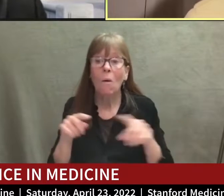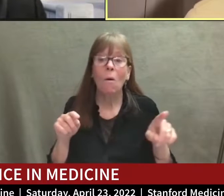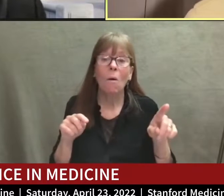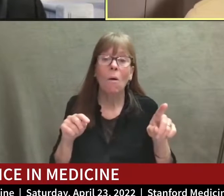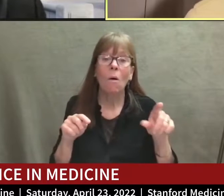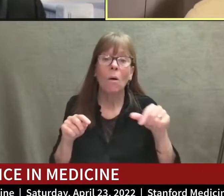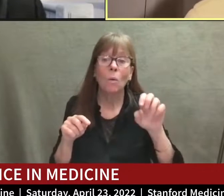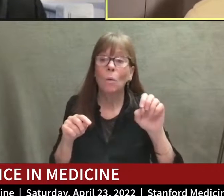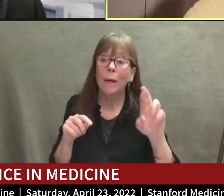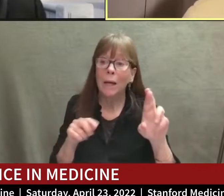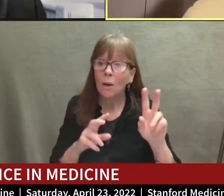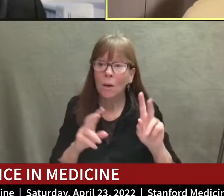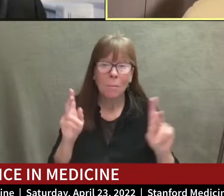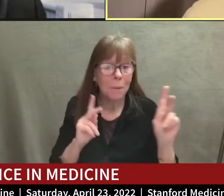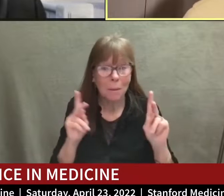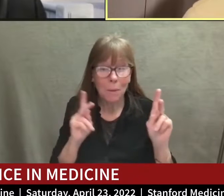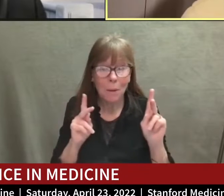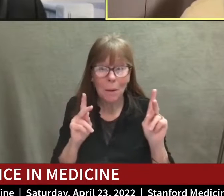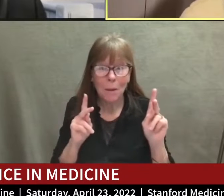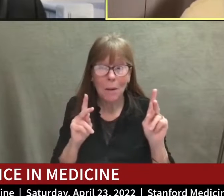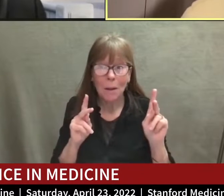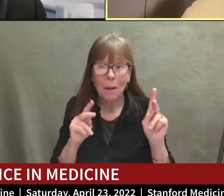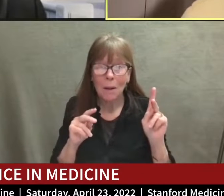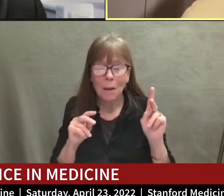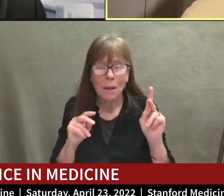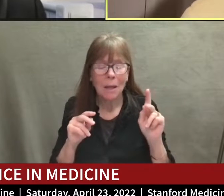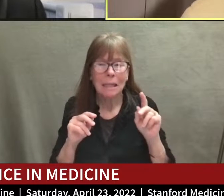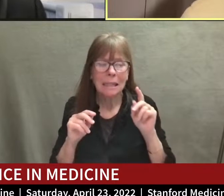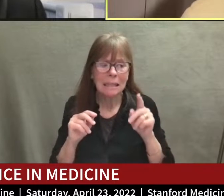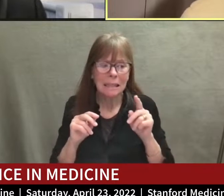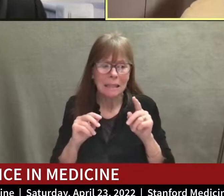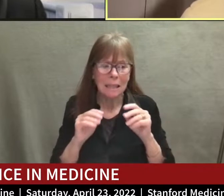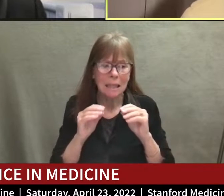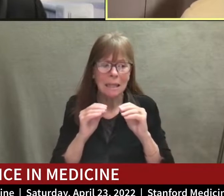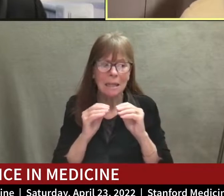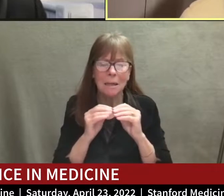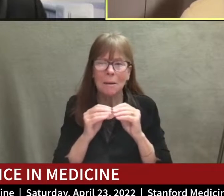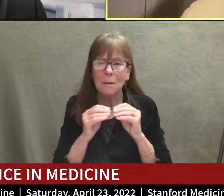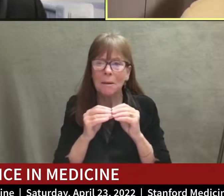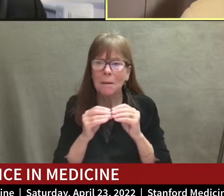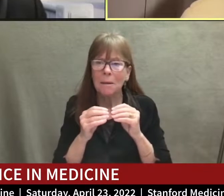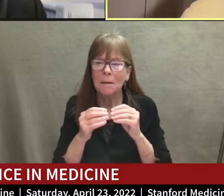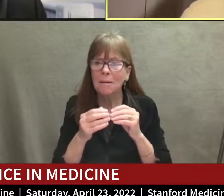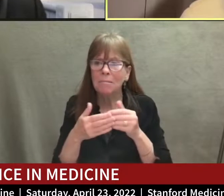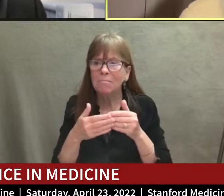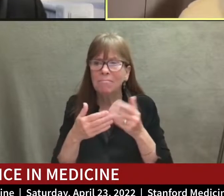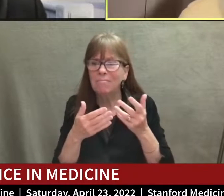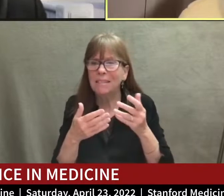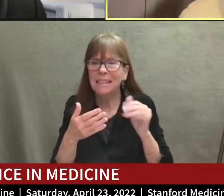in medicine. It’s like, you know, there’s still huge disparities, I think,